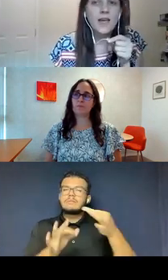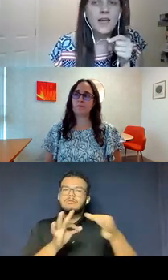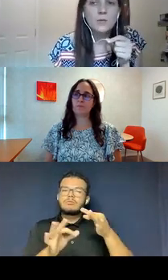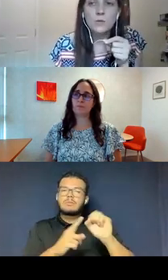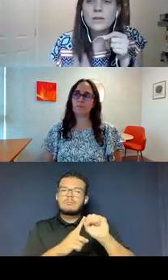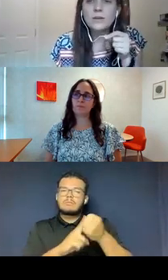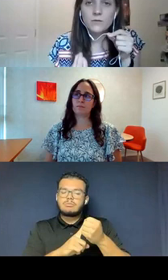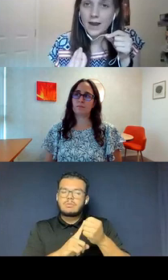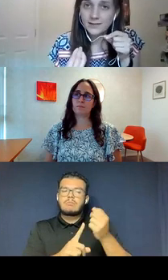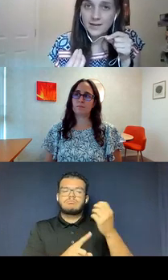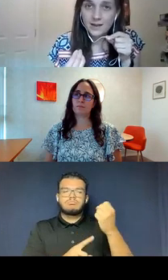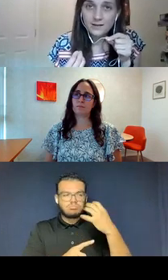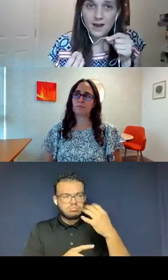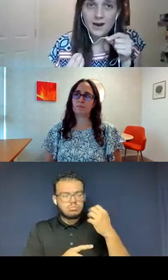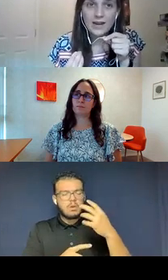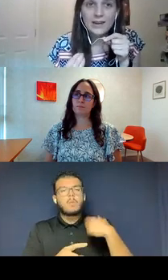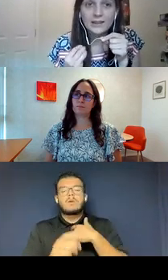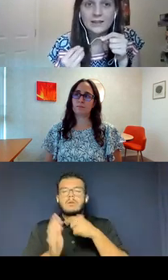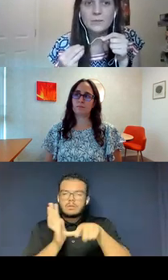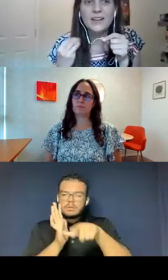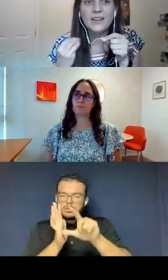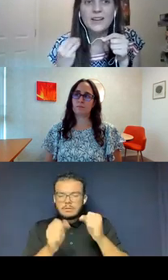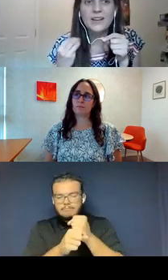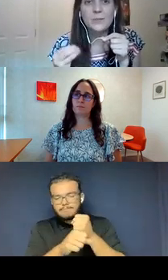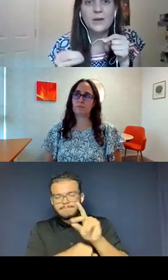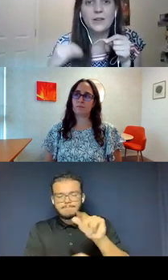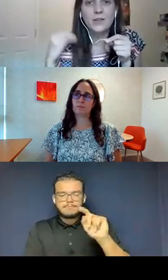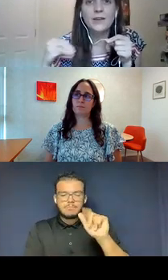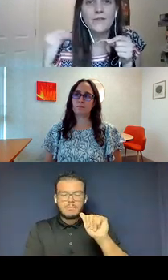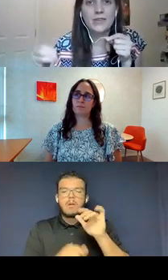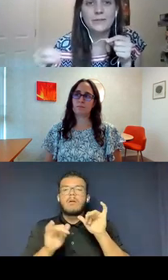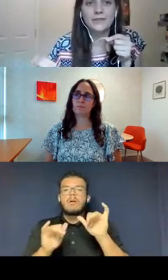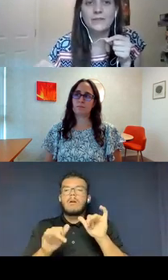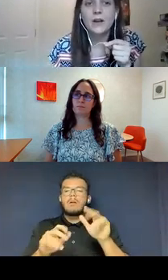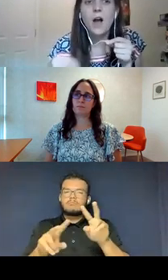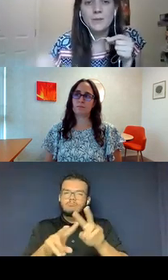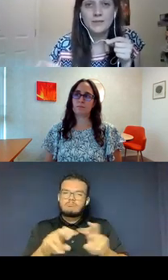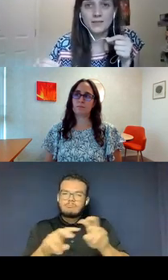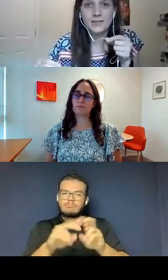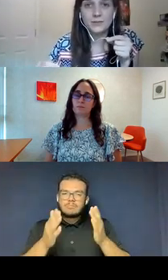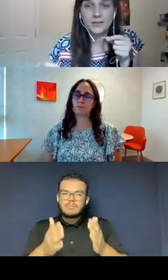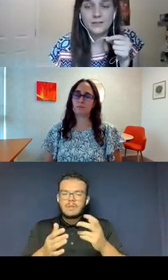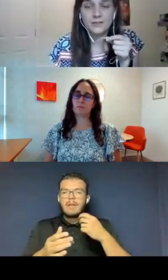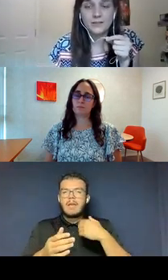And when we review that data, our analysts pick up on a lot of themes of common misconceptions